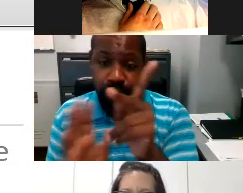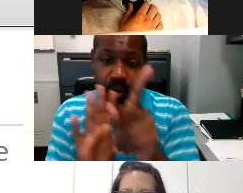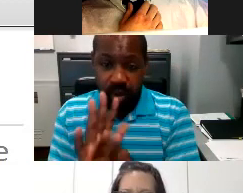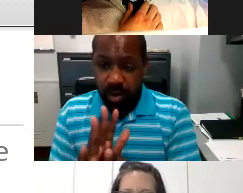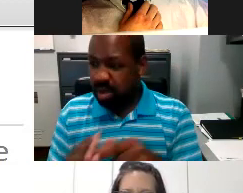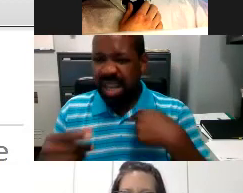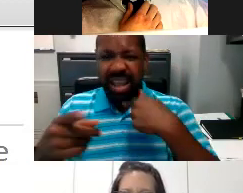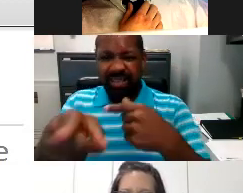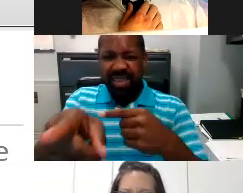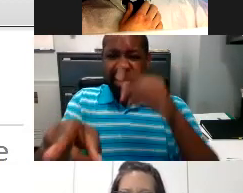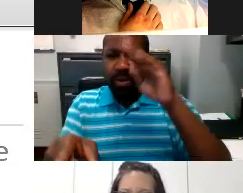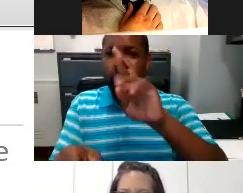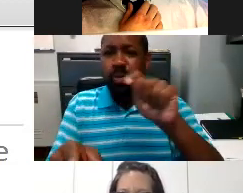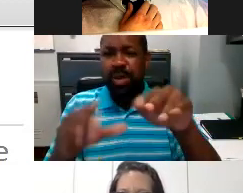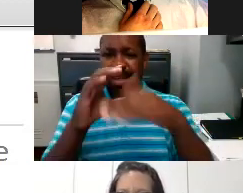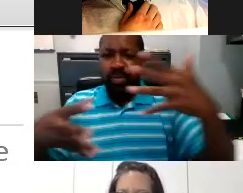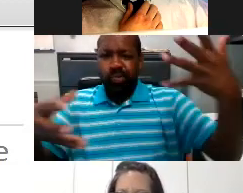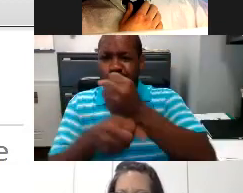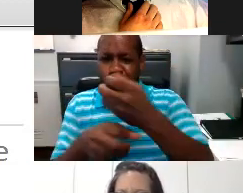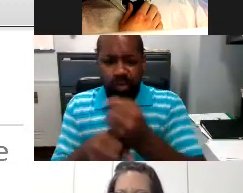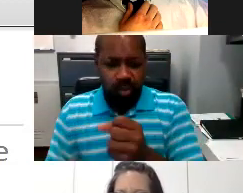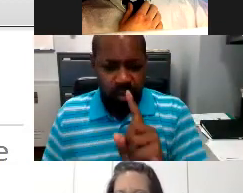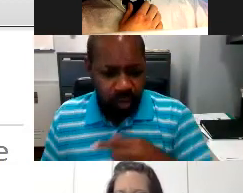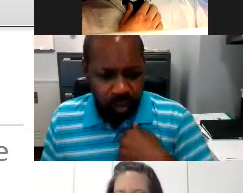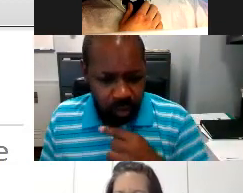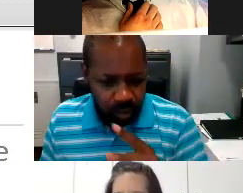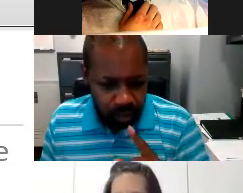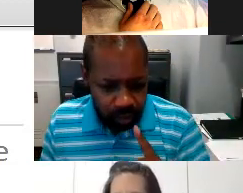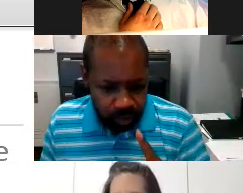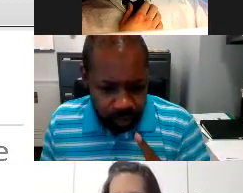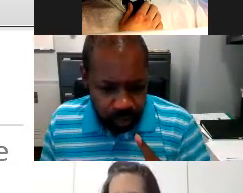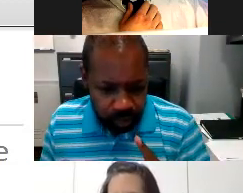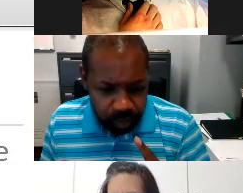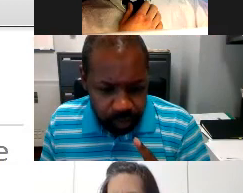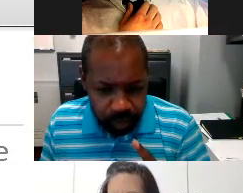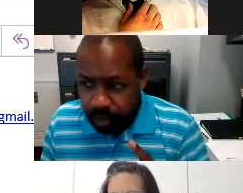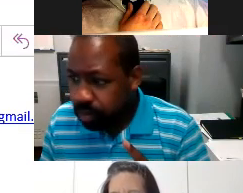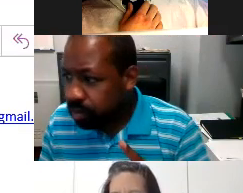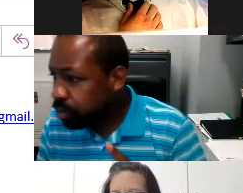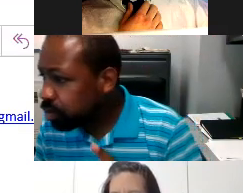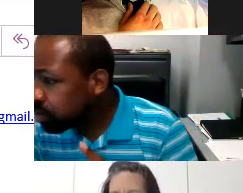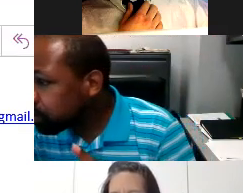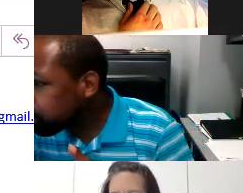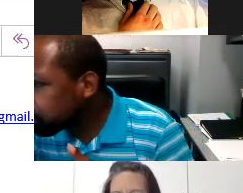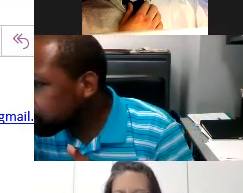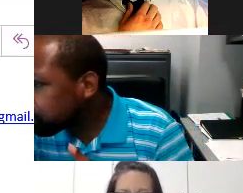I KNOW RECORDING IS REQUIRED, BUT DO THEY NEED A TRANSCRIPT OF THE MINUTES AT THE SAME TIME, I WILL DEFINITELY LOOK INTO THAT AND LET YOU KNOW.